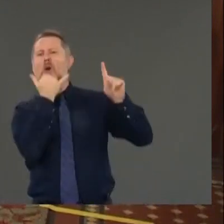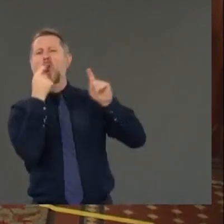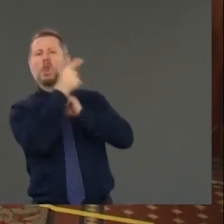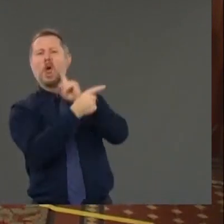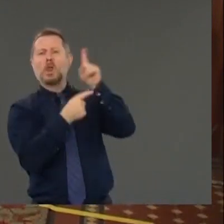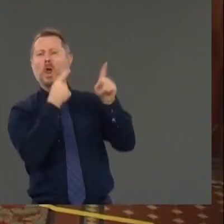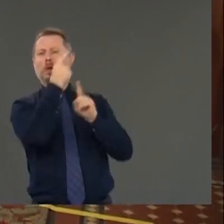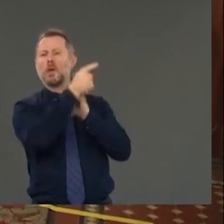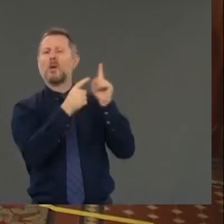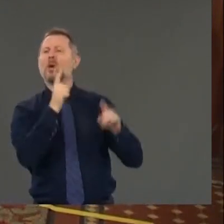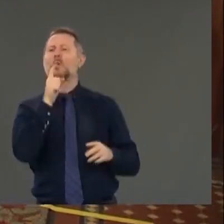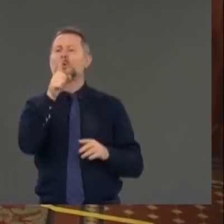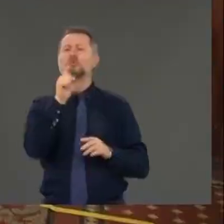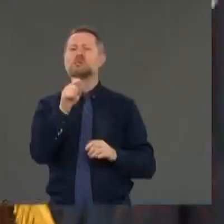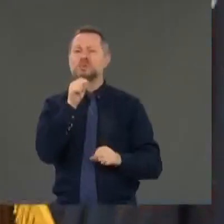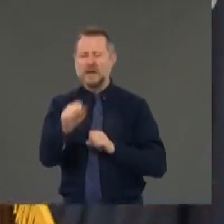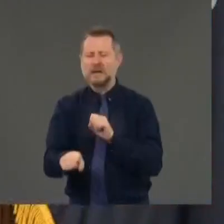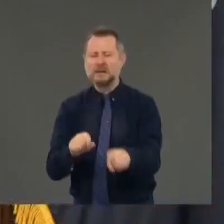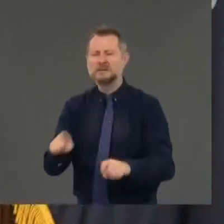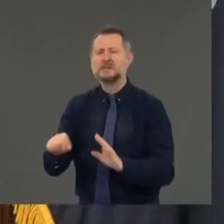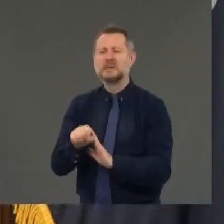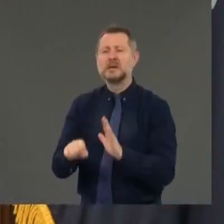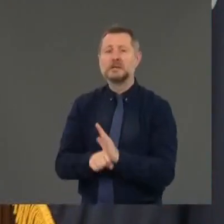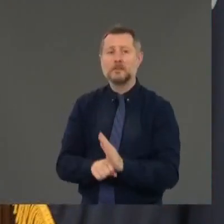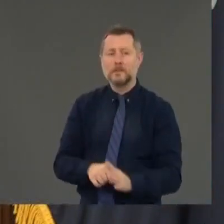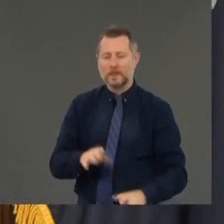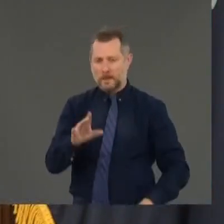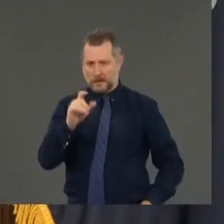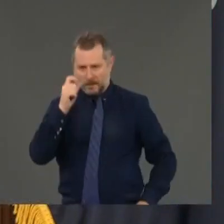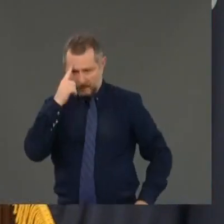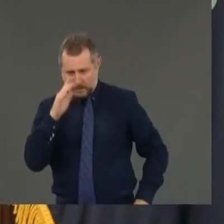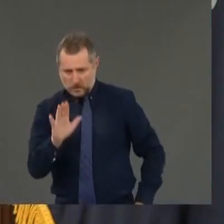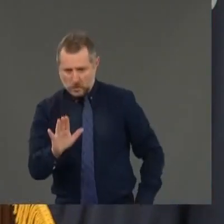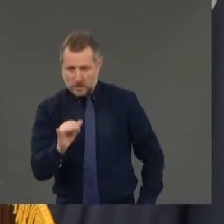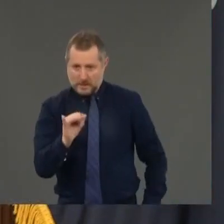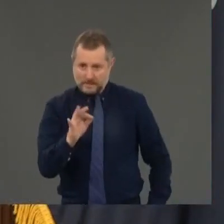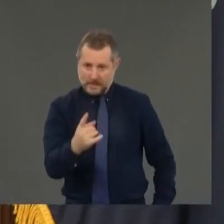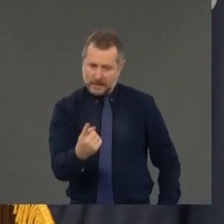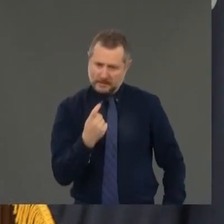SPENT THE PAST HALF HOUR TALKING ABOUT HOW THE FEDERAL GOVERNMENT